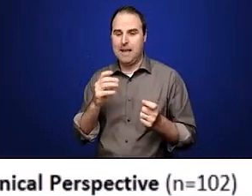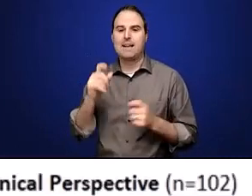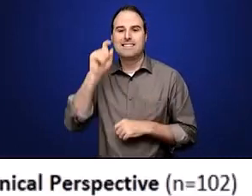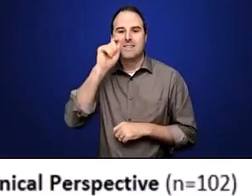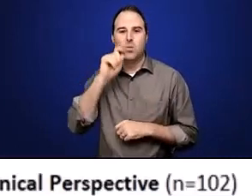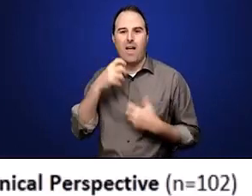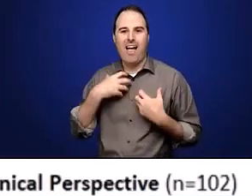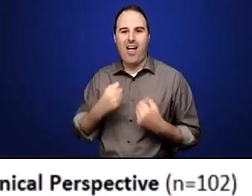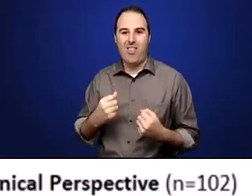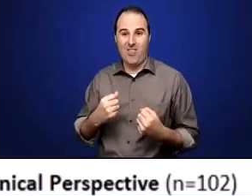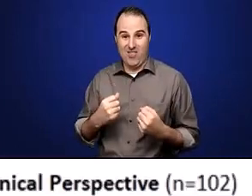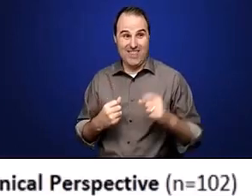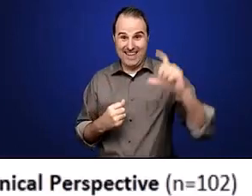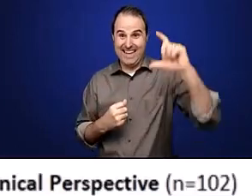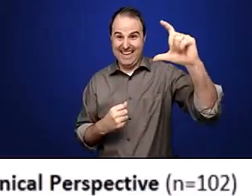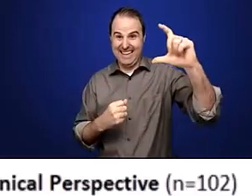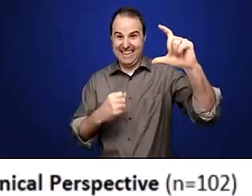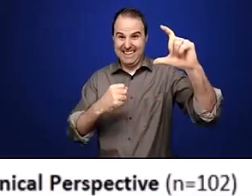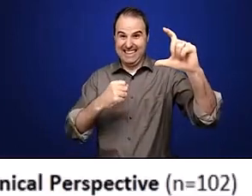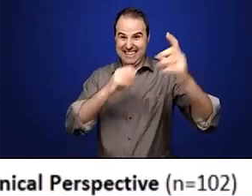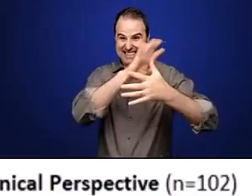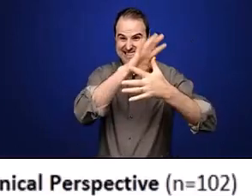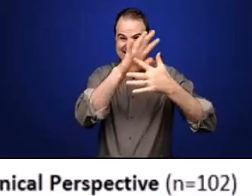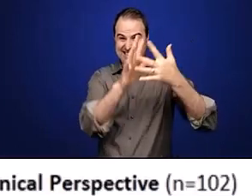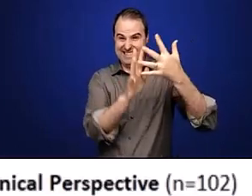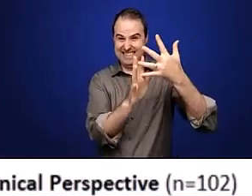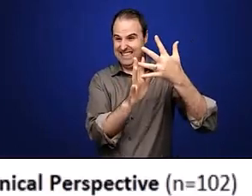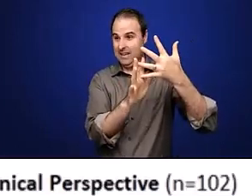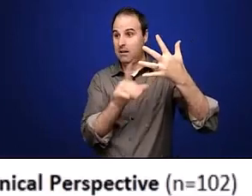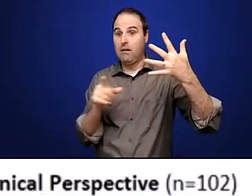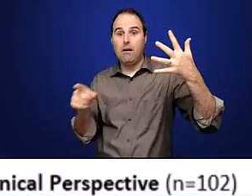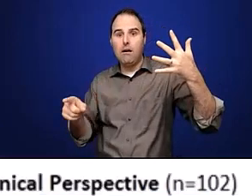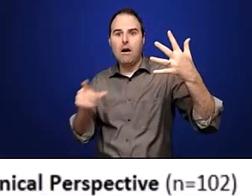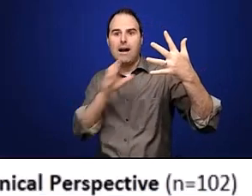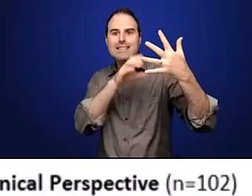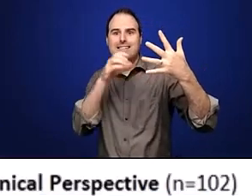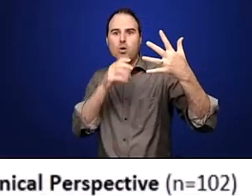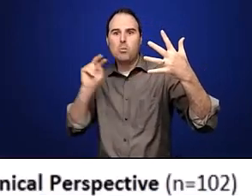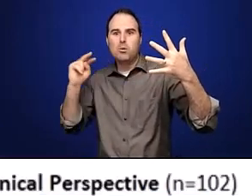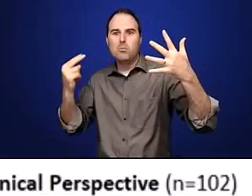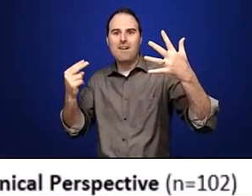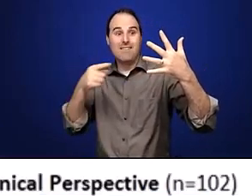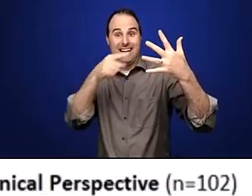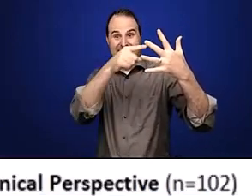that big discrepancy was showing that we need to educate a little bit more to get everyone back on the same page.